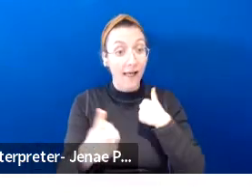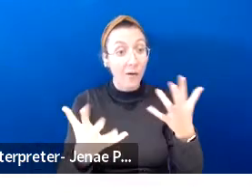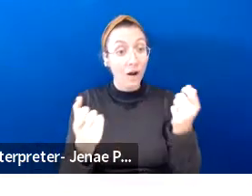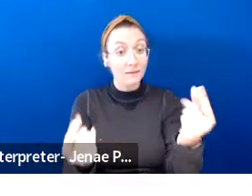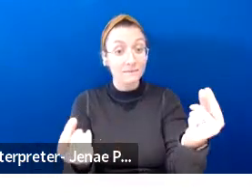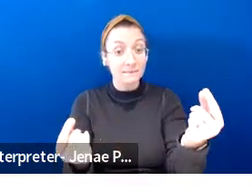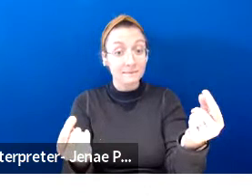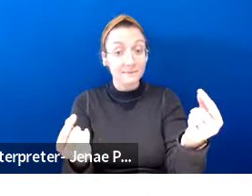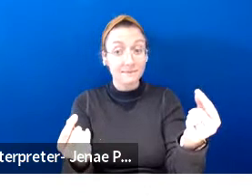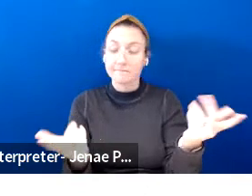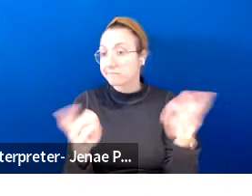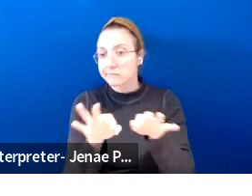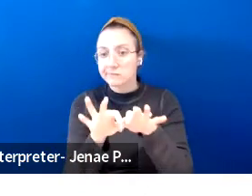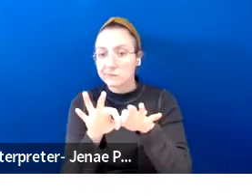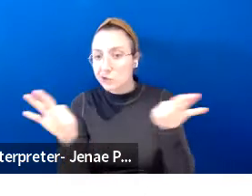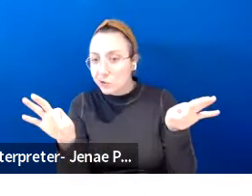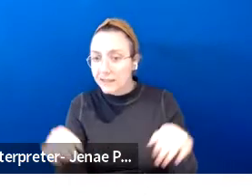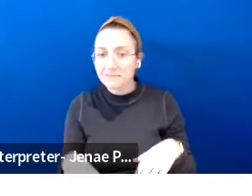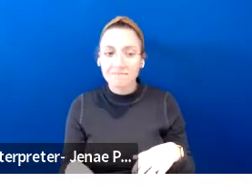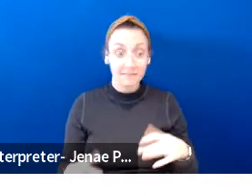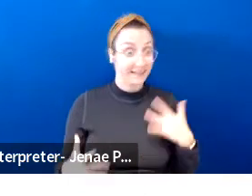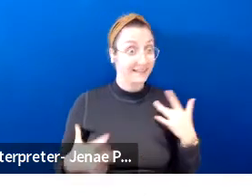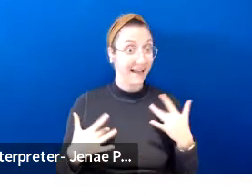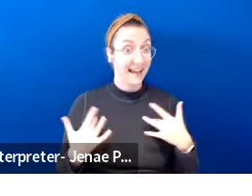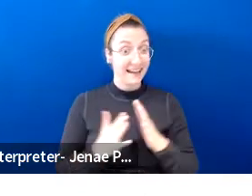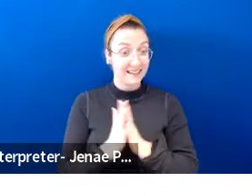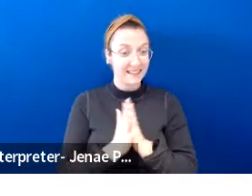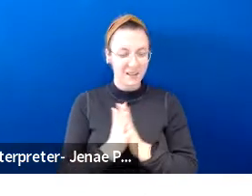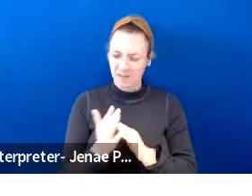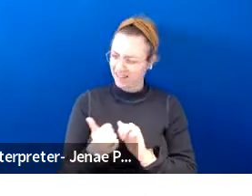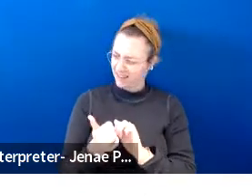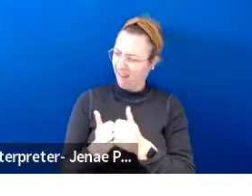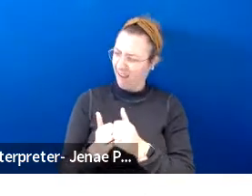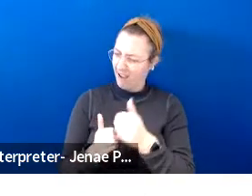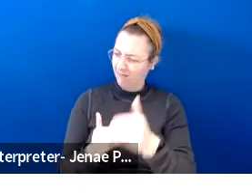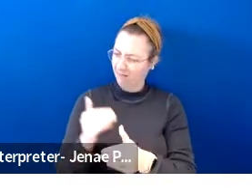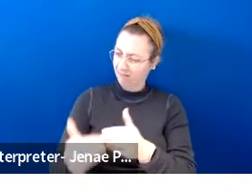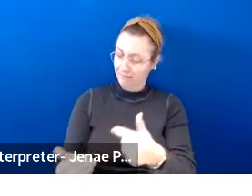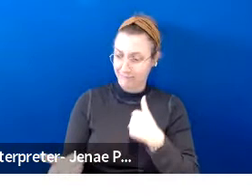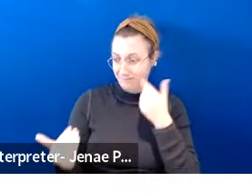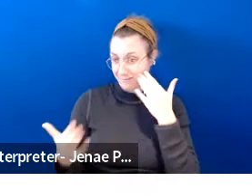a degree and they're excited about it, but they don't know how to get there. They don't know what classes to take.